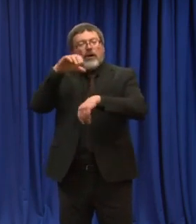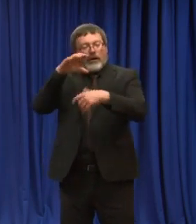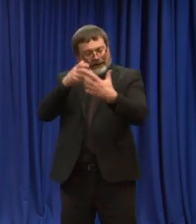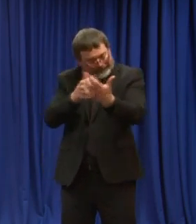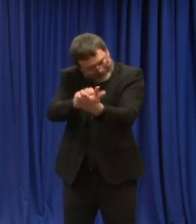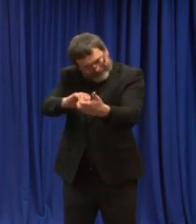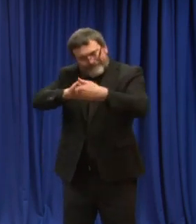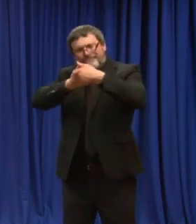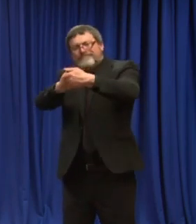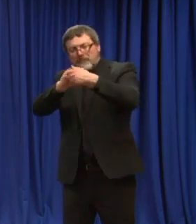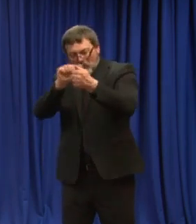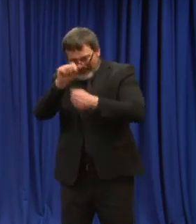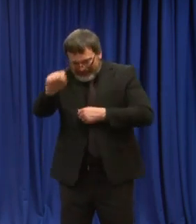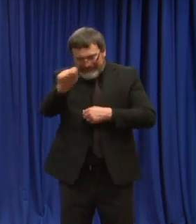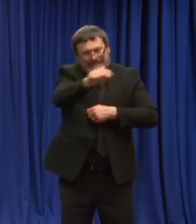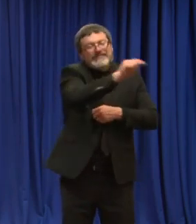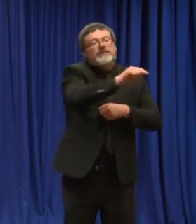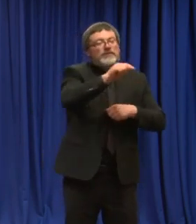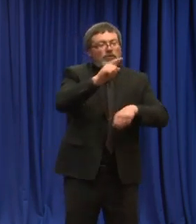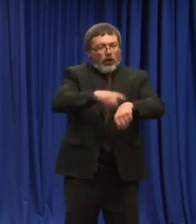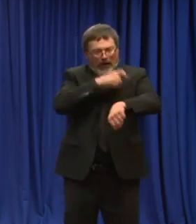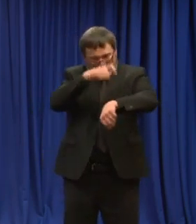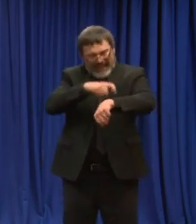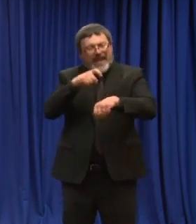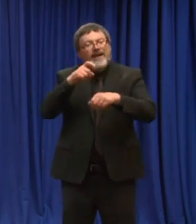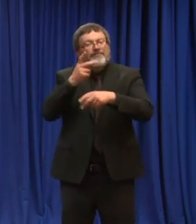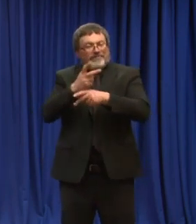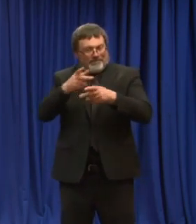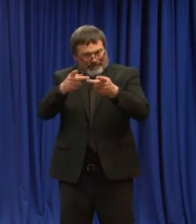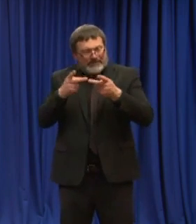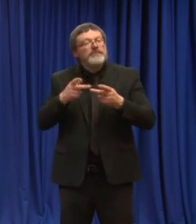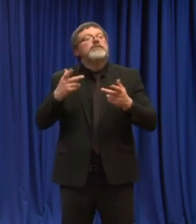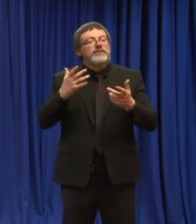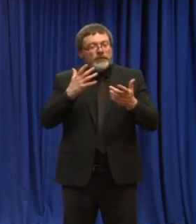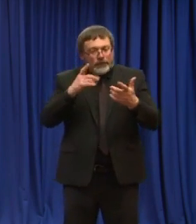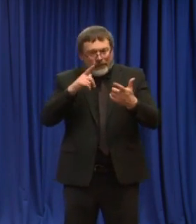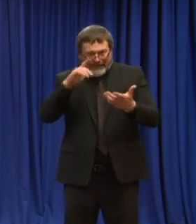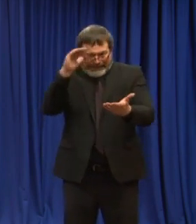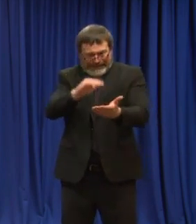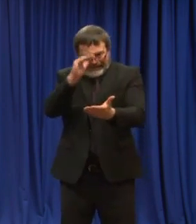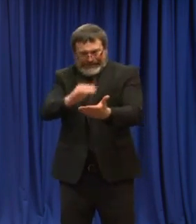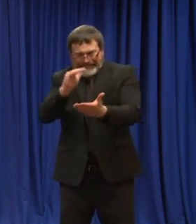I BELIEVE YESTERDAY TO TRY AND HELP THEM BRING THIS UNDER CONTROL AND PREVENT FURTHER DEATHS.